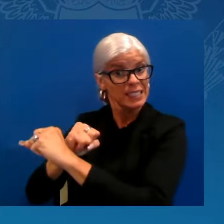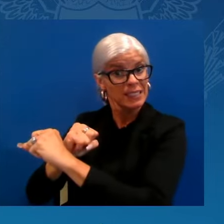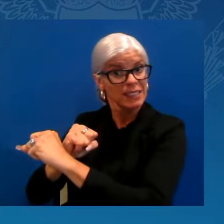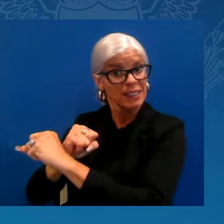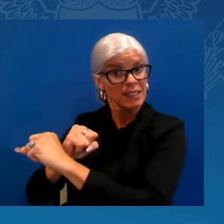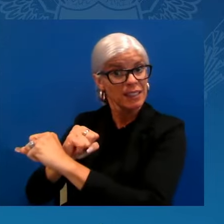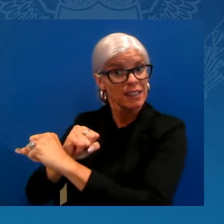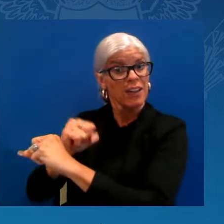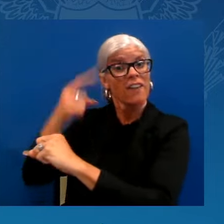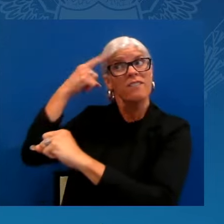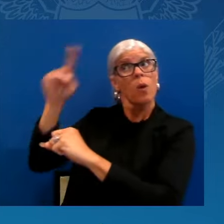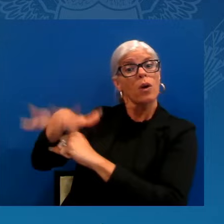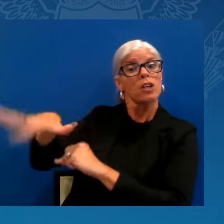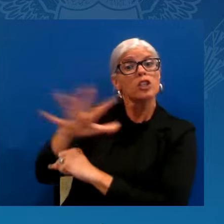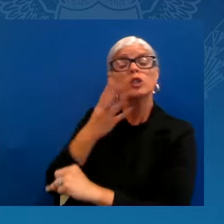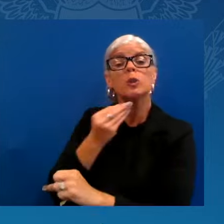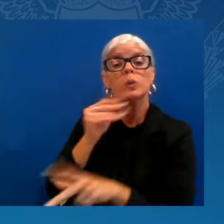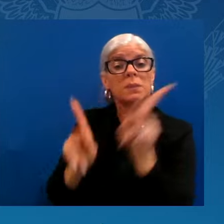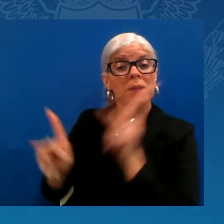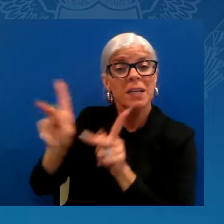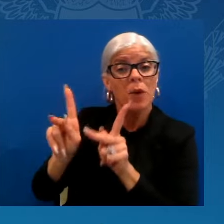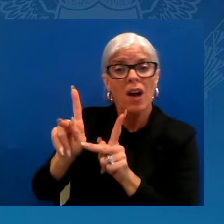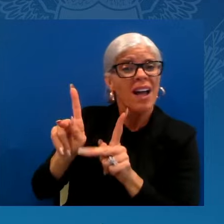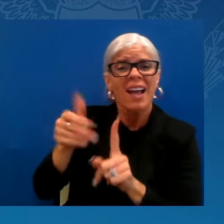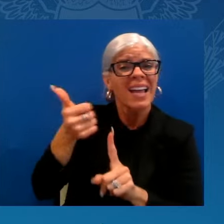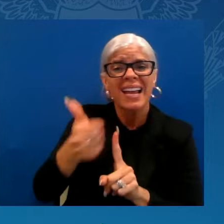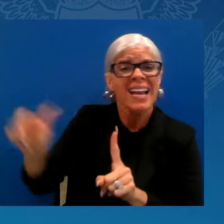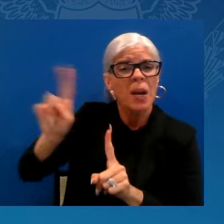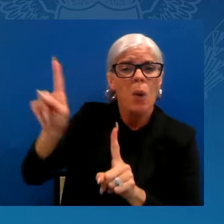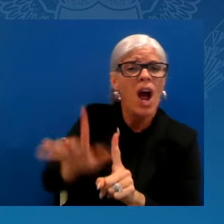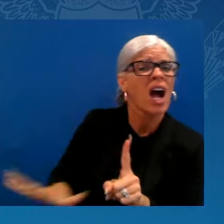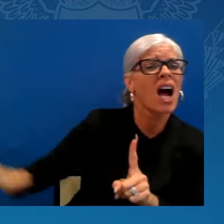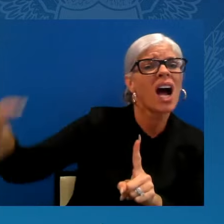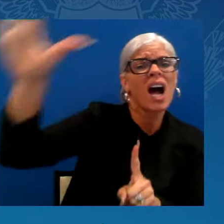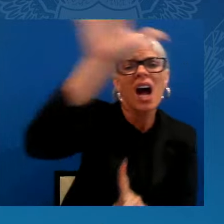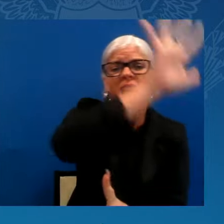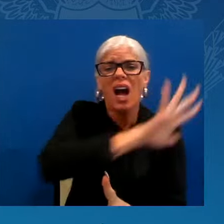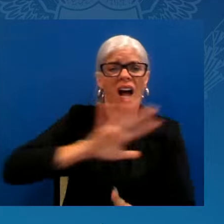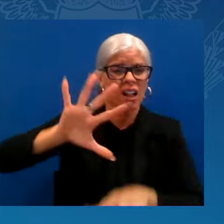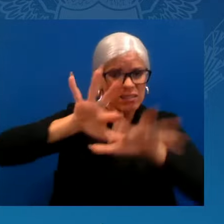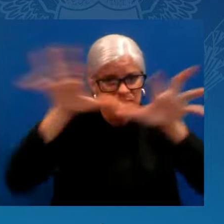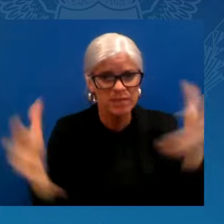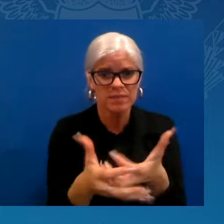we must stand up and fight back against anti-Semitism